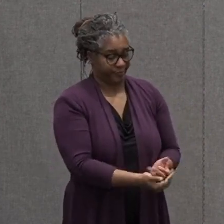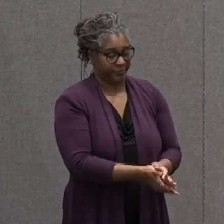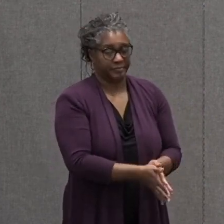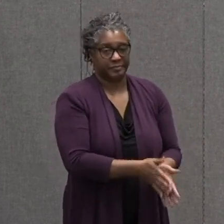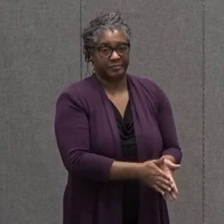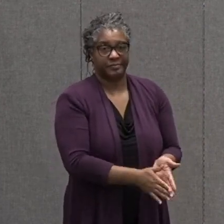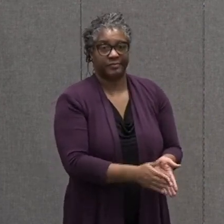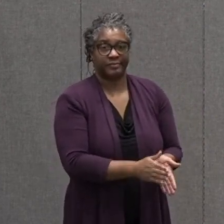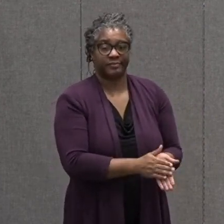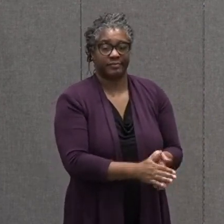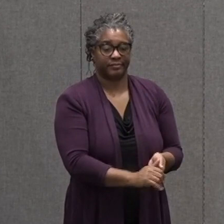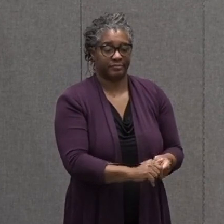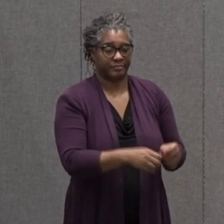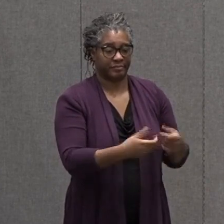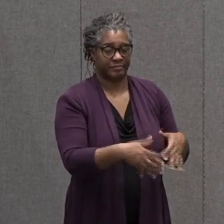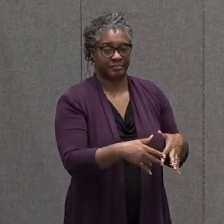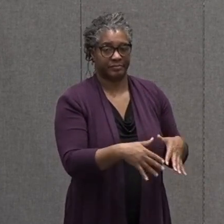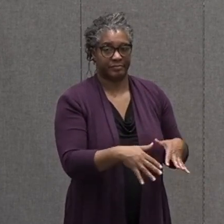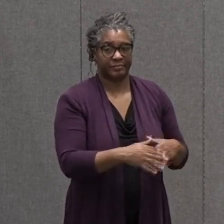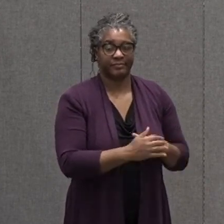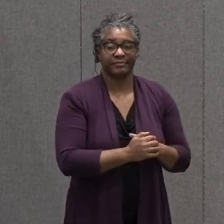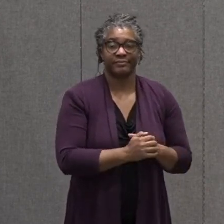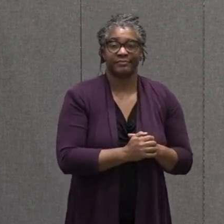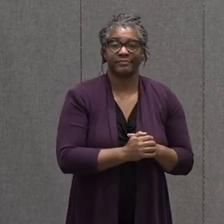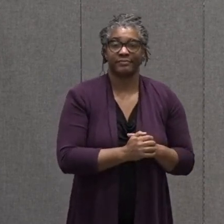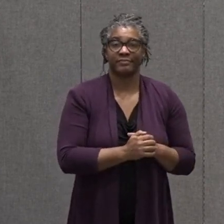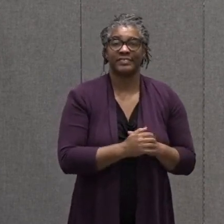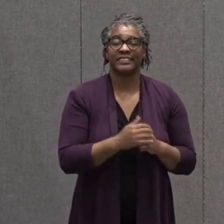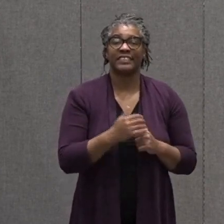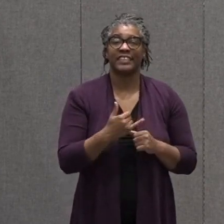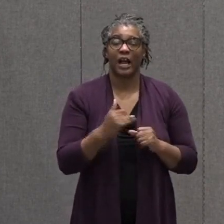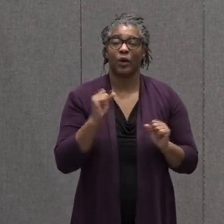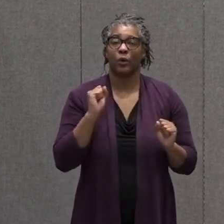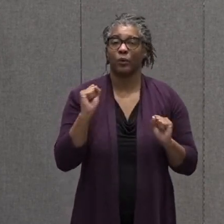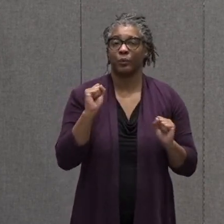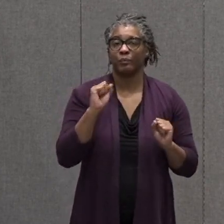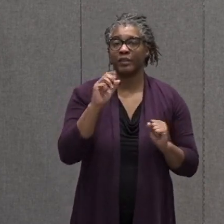and use a fresh, clean towel to dry my hands thoroughly.